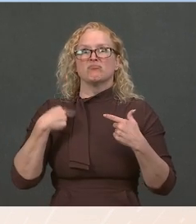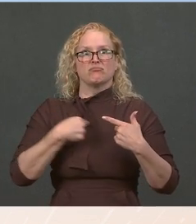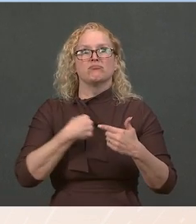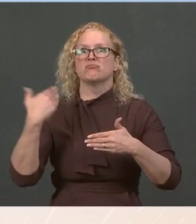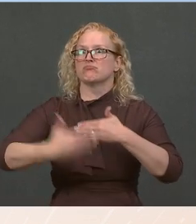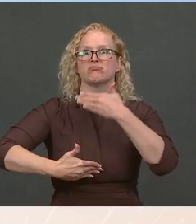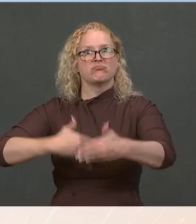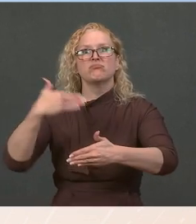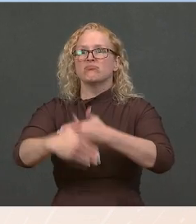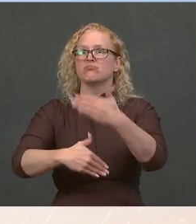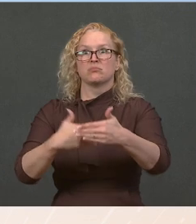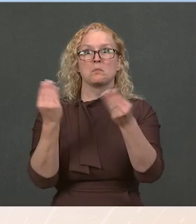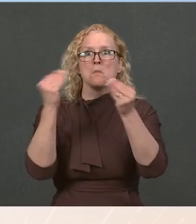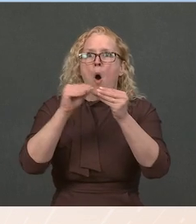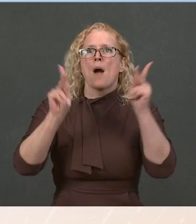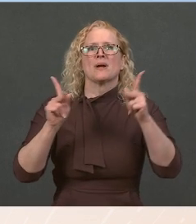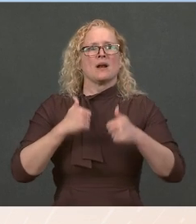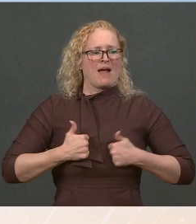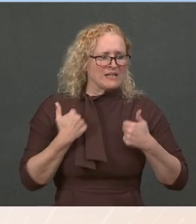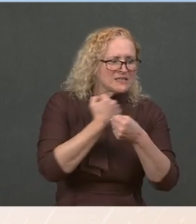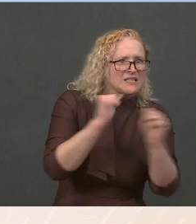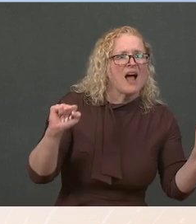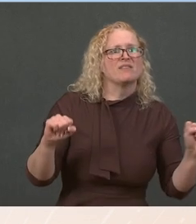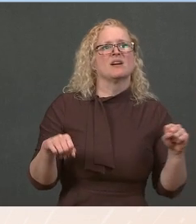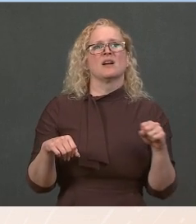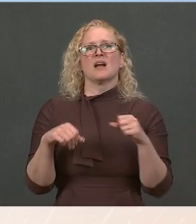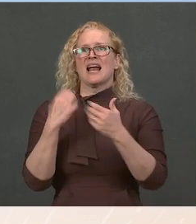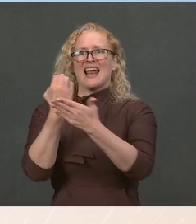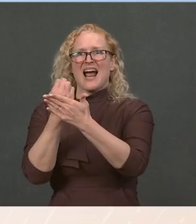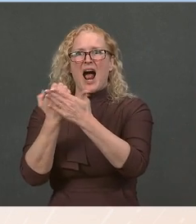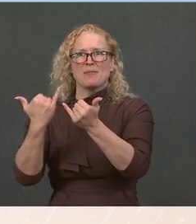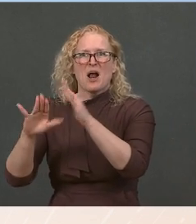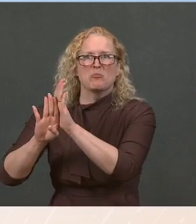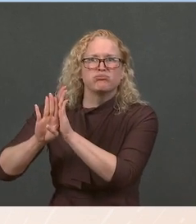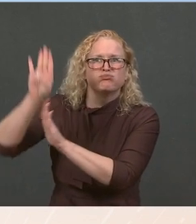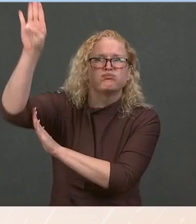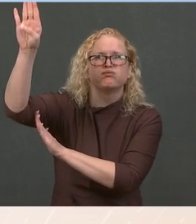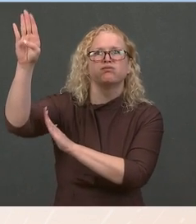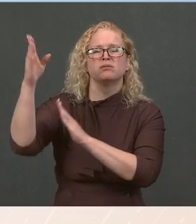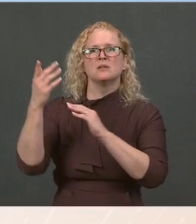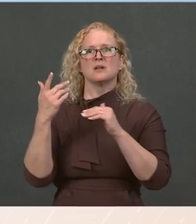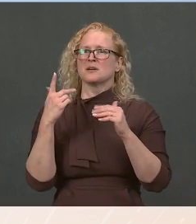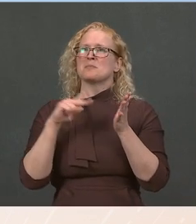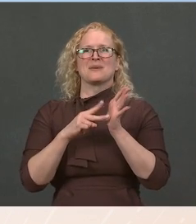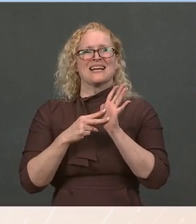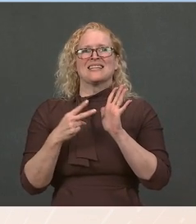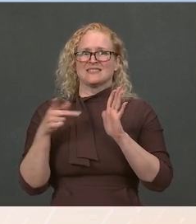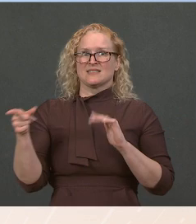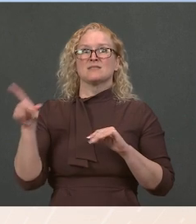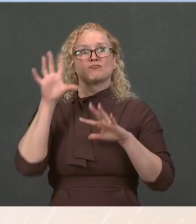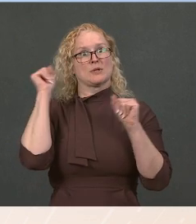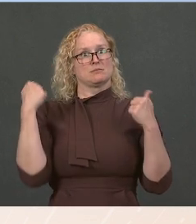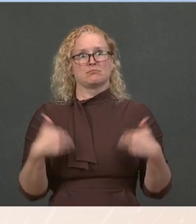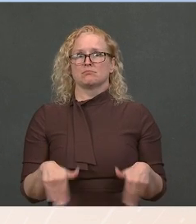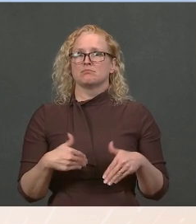And, finally, we have a very short preview of the week ahead for next week. On Monday, the President will welcome the Milwaukee Bucks